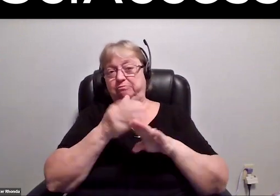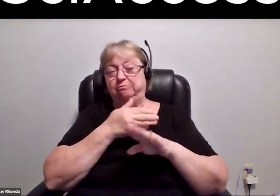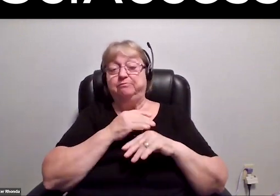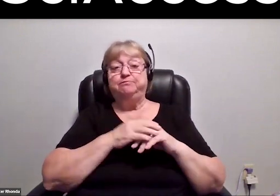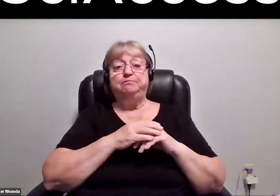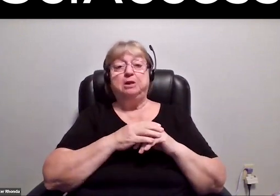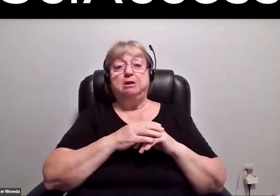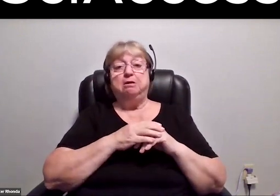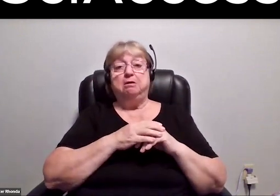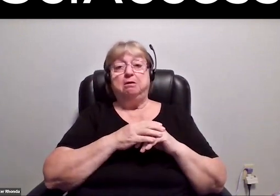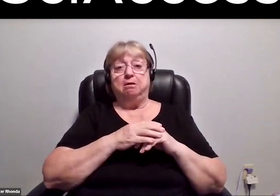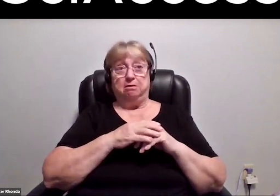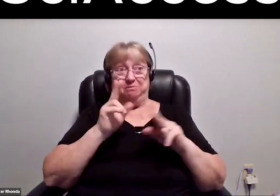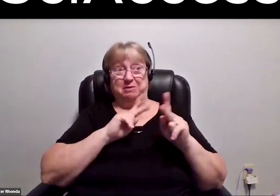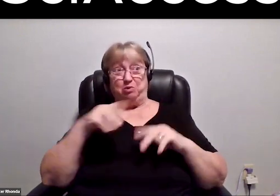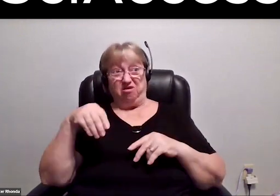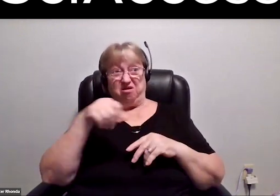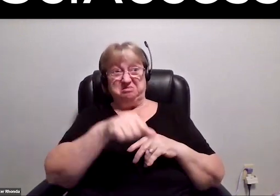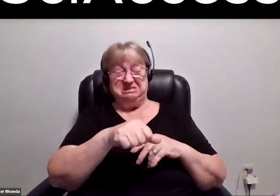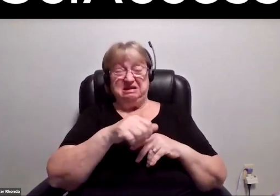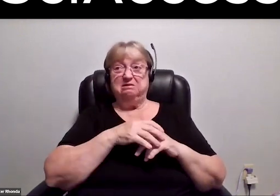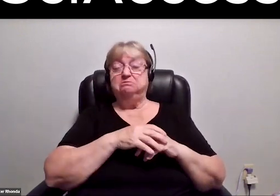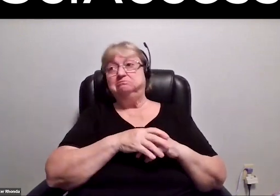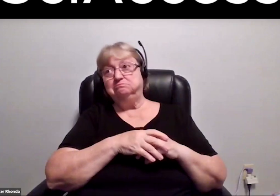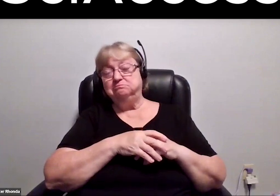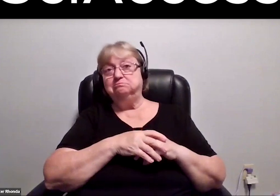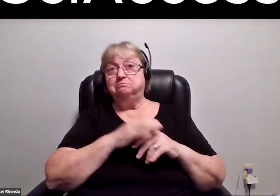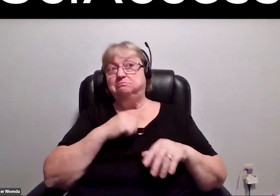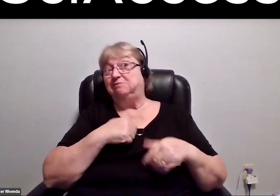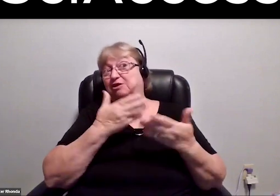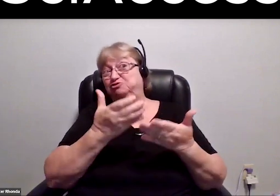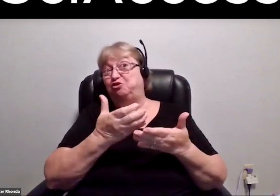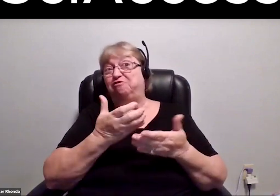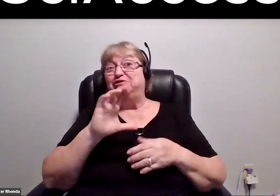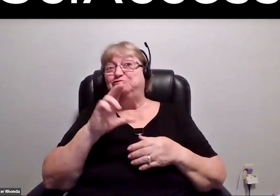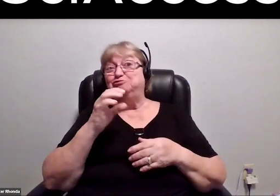Are the people compensated? I do serve chocolate chip cookies in class,